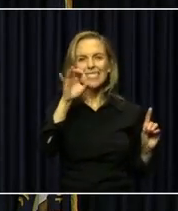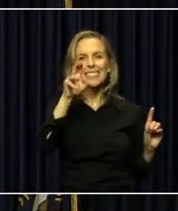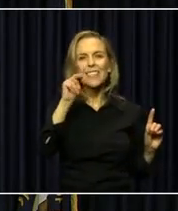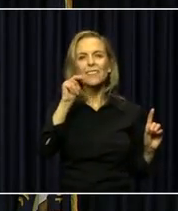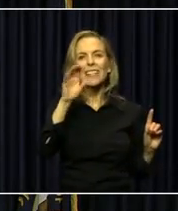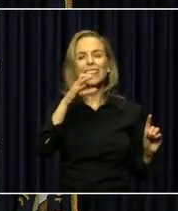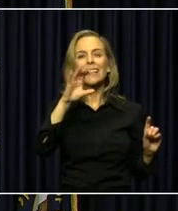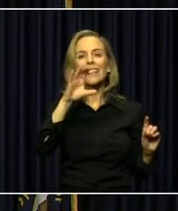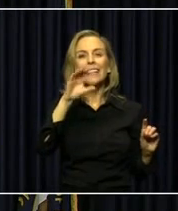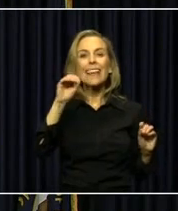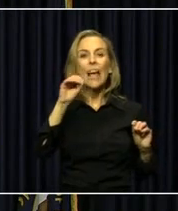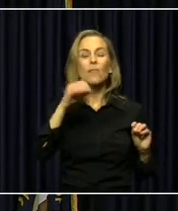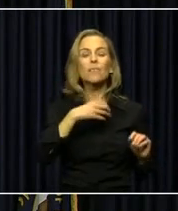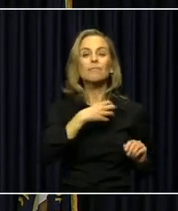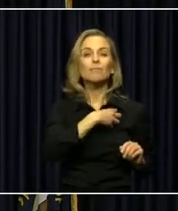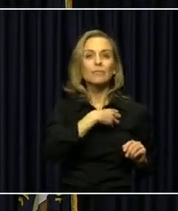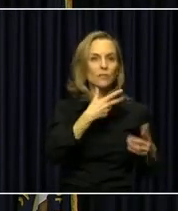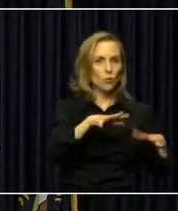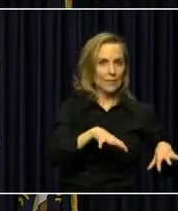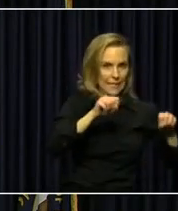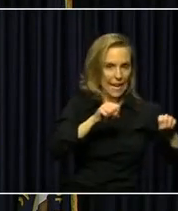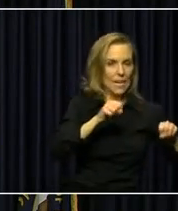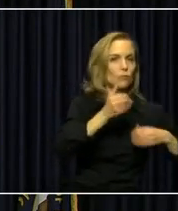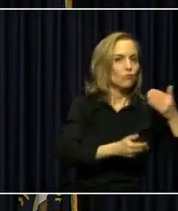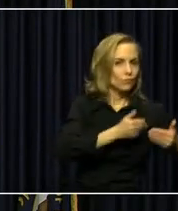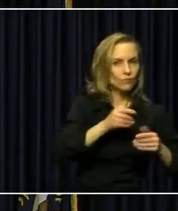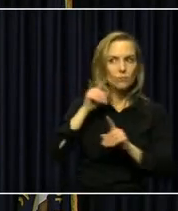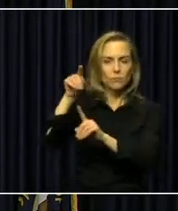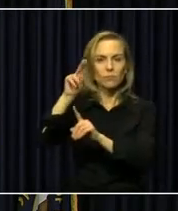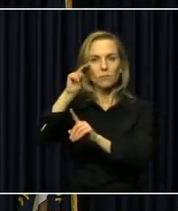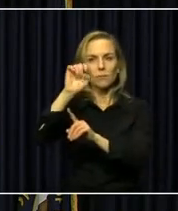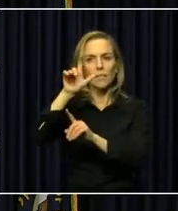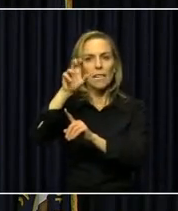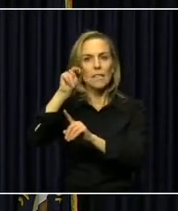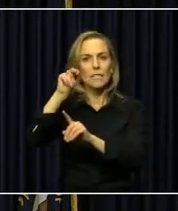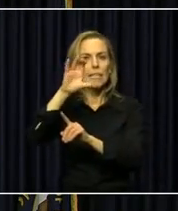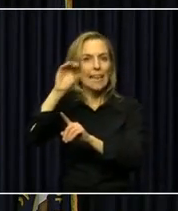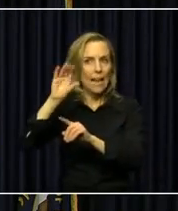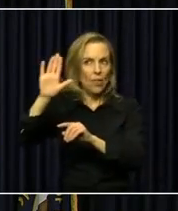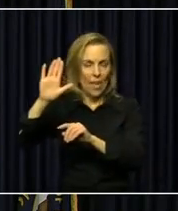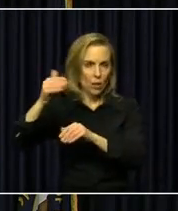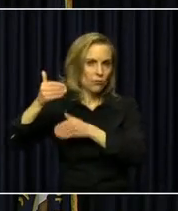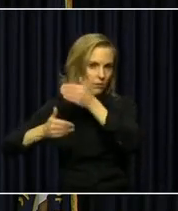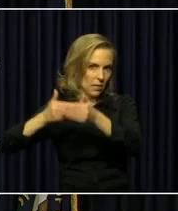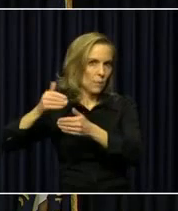YOU PEEL BACK AWAY -- I DON'T KNOW HOW TO TERM IT, I DON'T